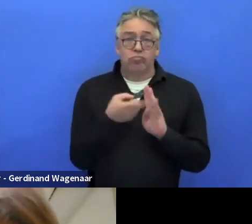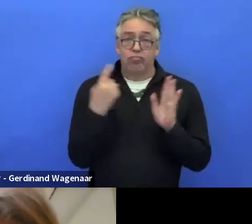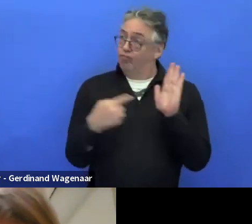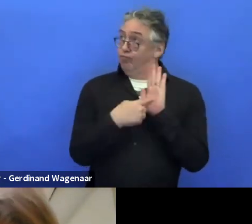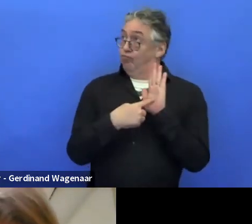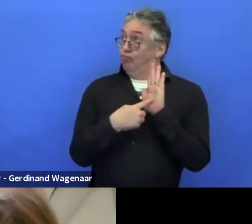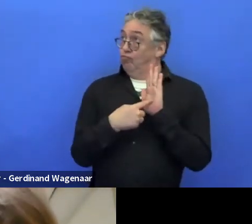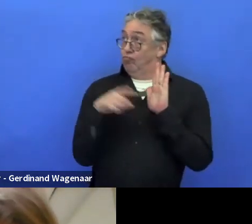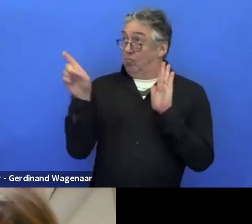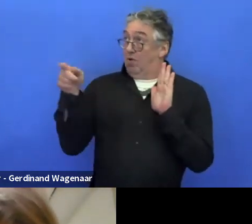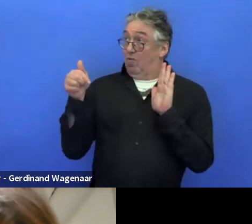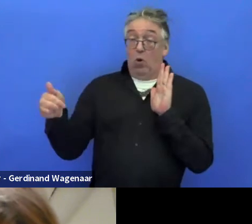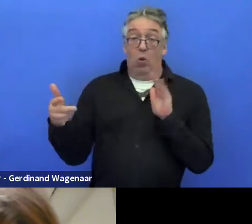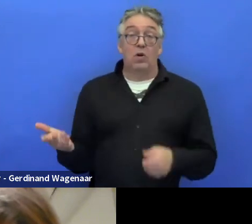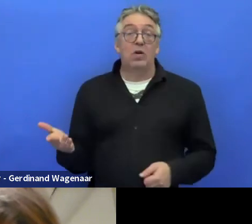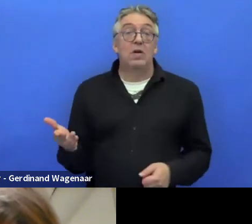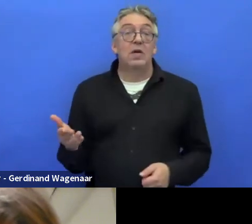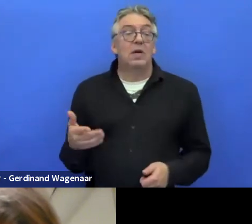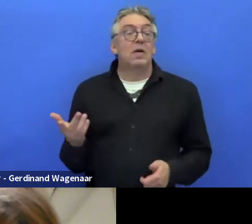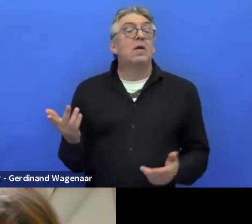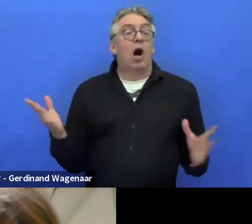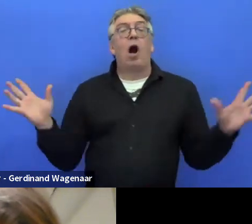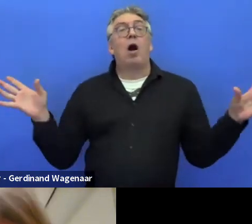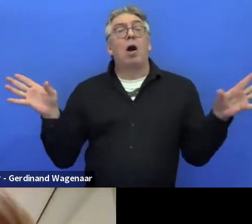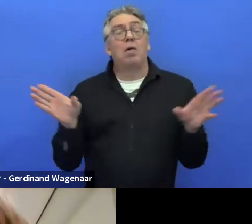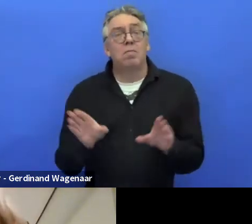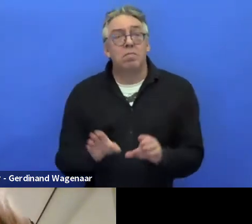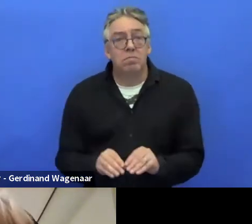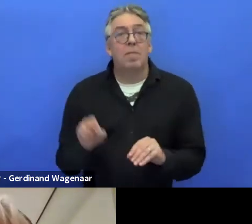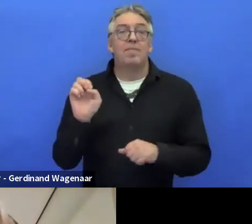that the Commission should revise its position on the use of EU funds